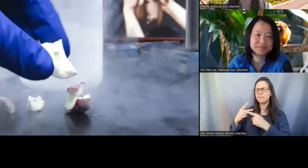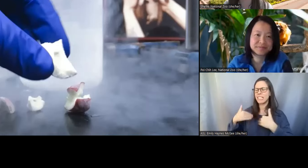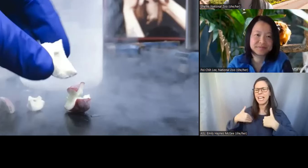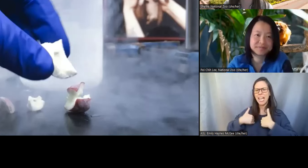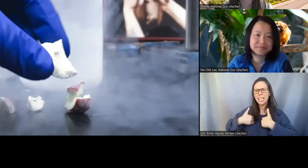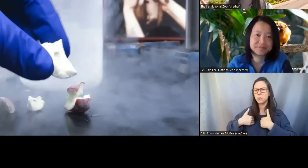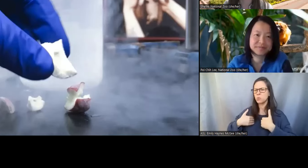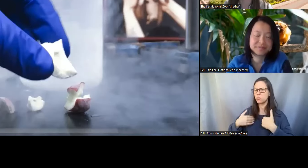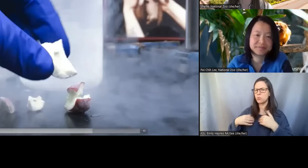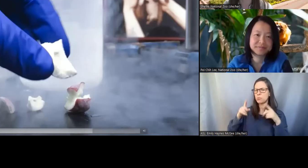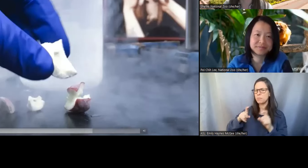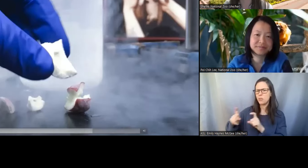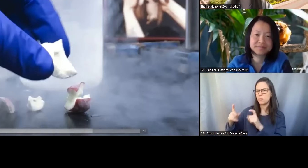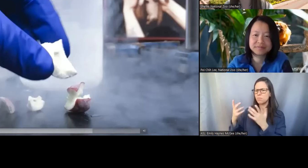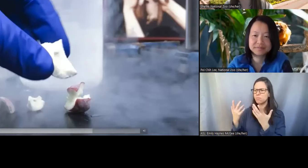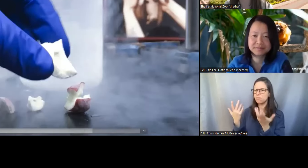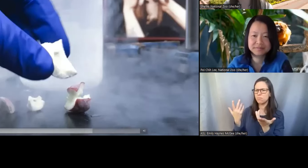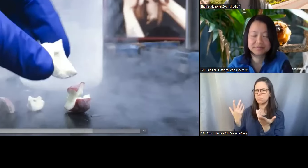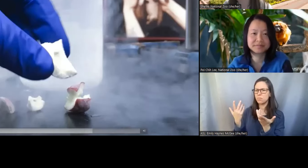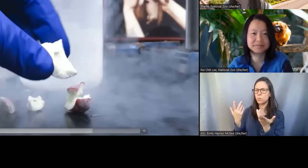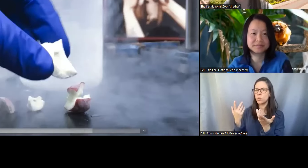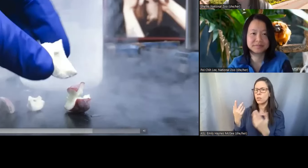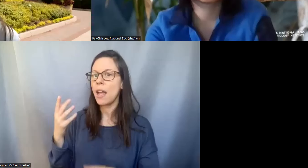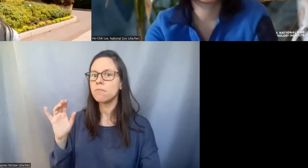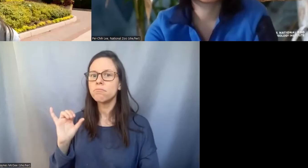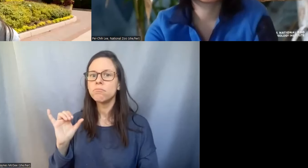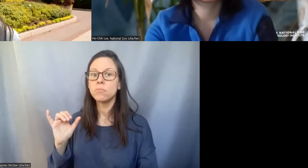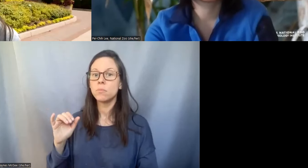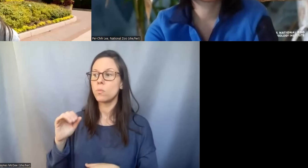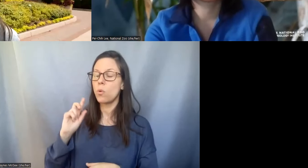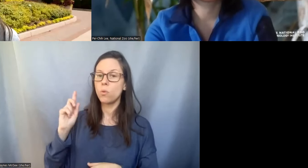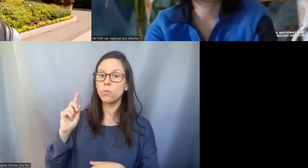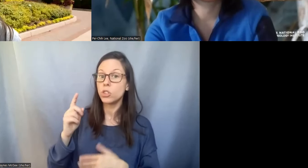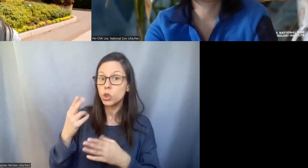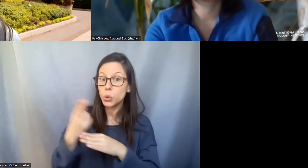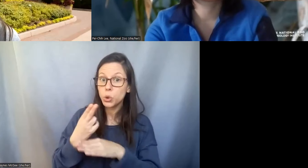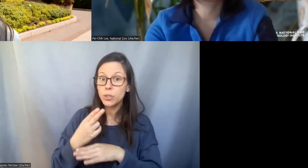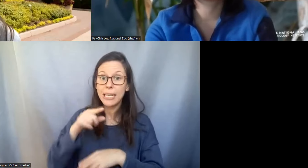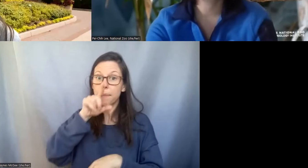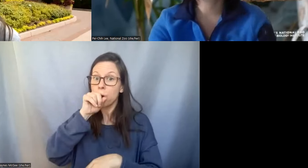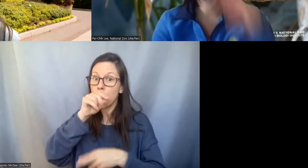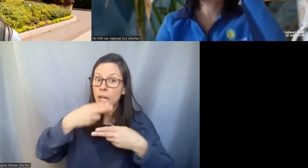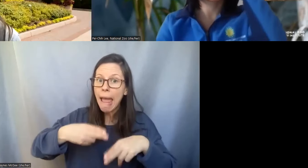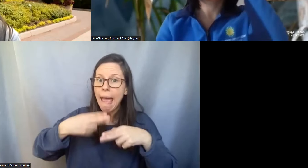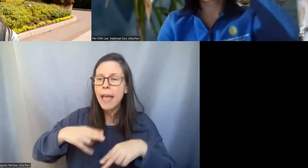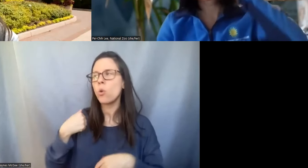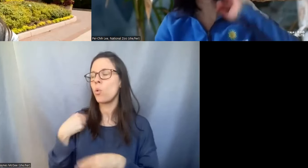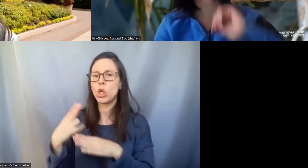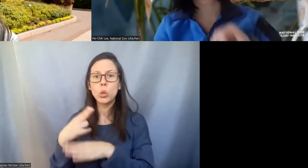with cells, um are you ever working with eggs like from birds or maybe dogs or other domesticated animals?